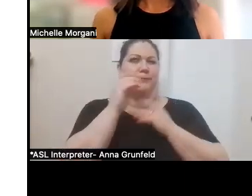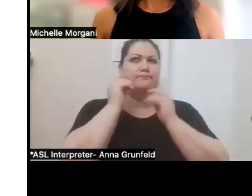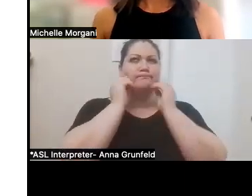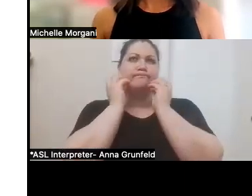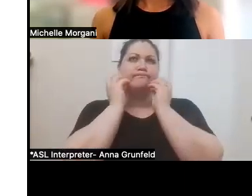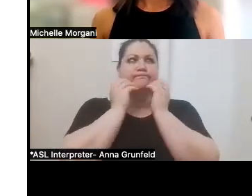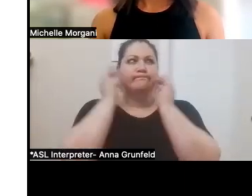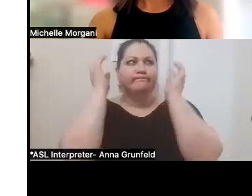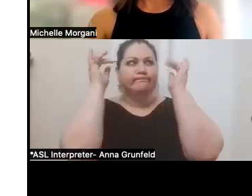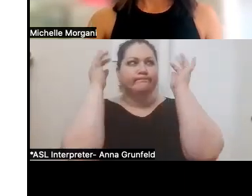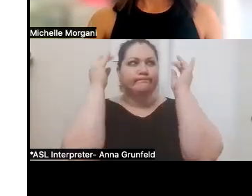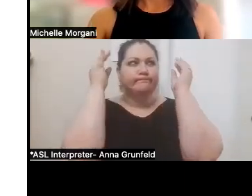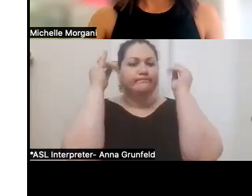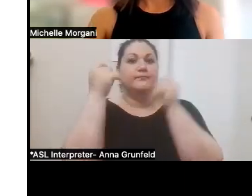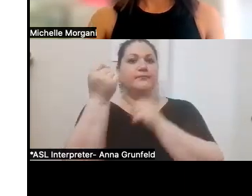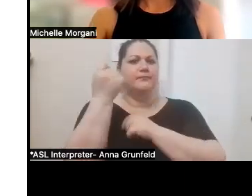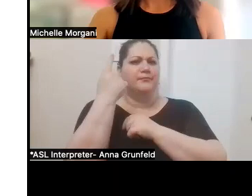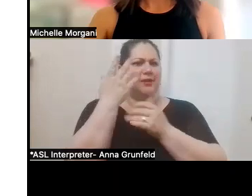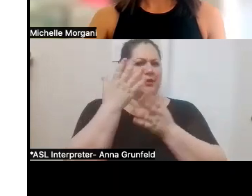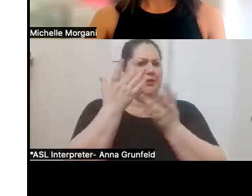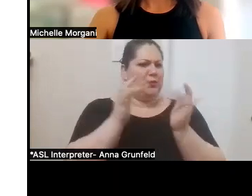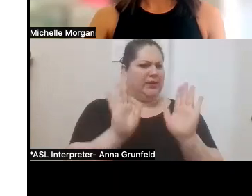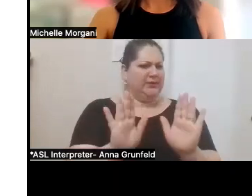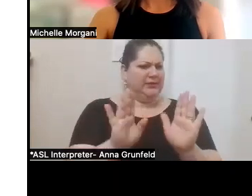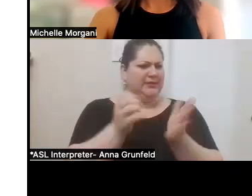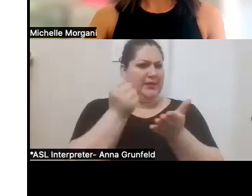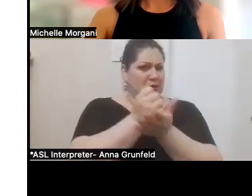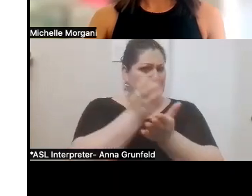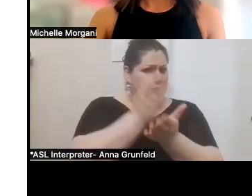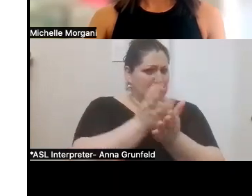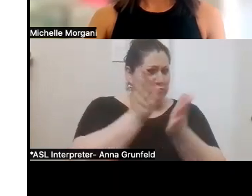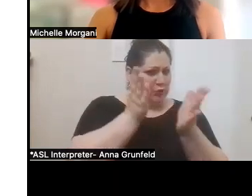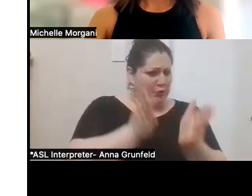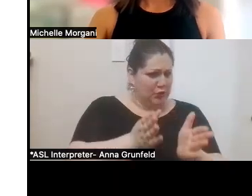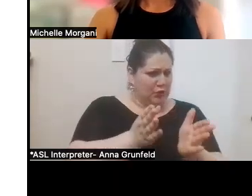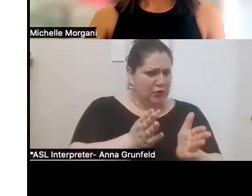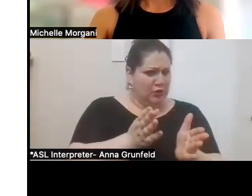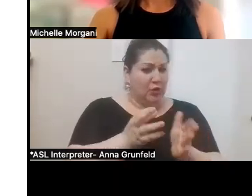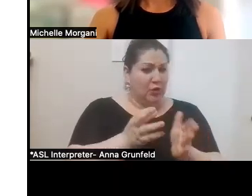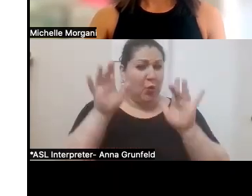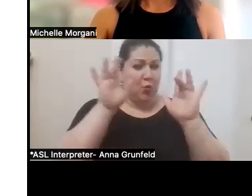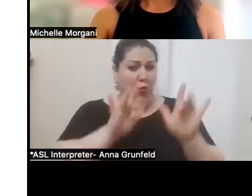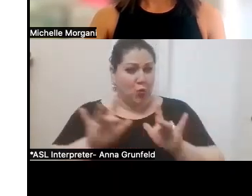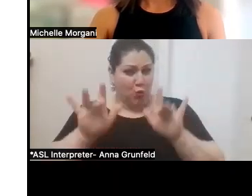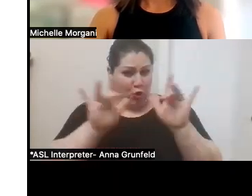a social worker recording their clinical interviews. What about confidentiality?